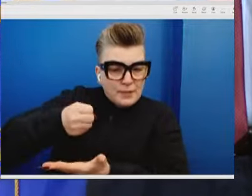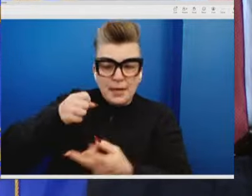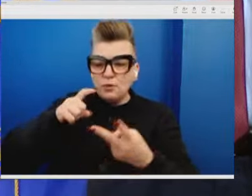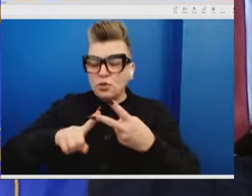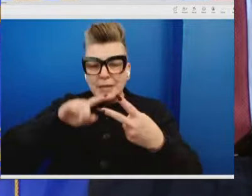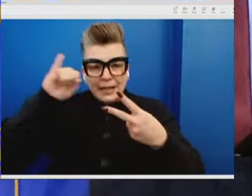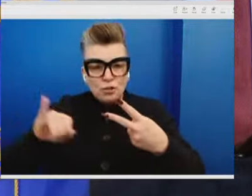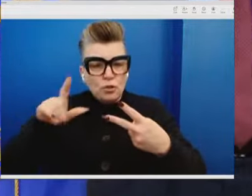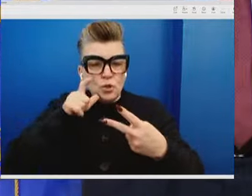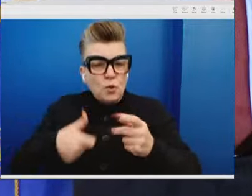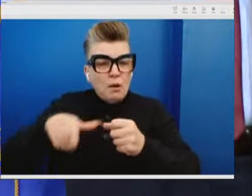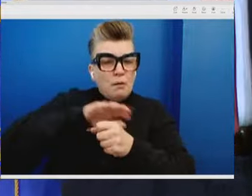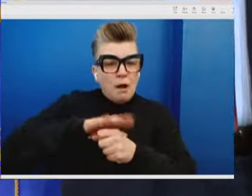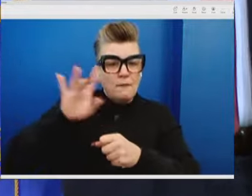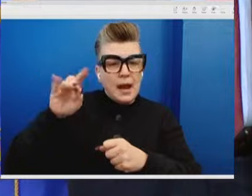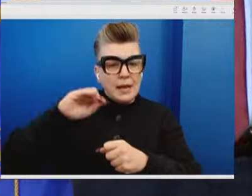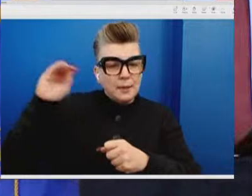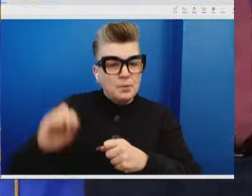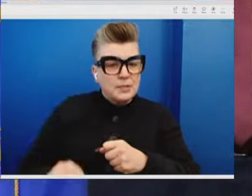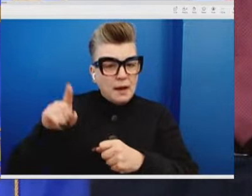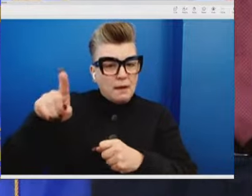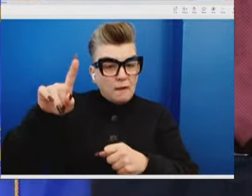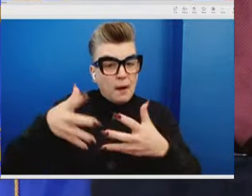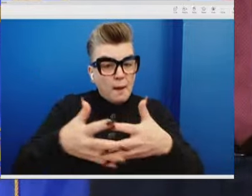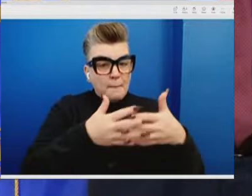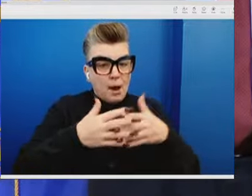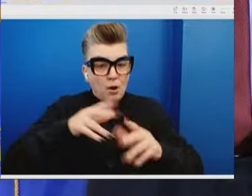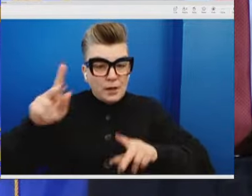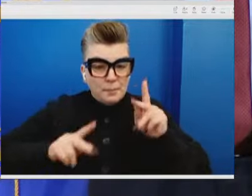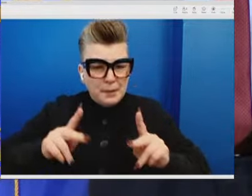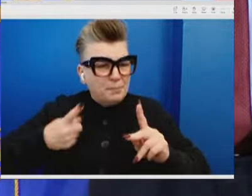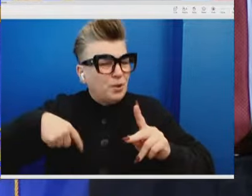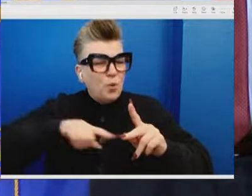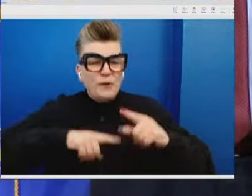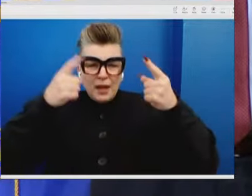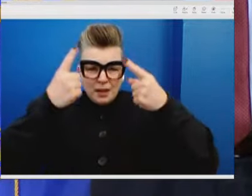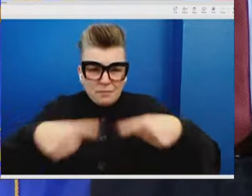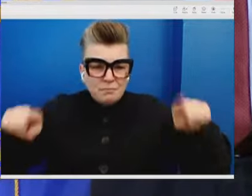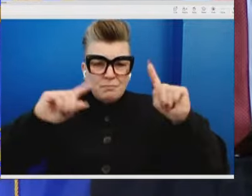American people. We've succeeded remarkably effectively with most favored nation drug pricing